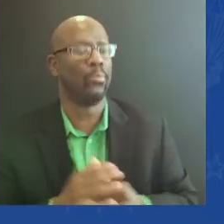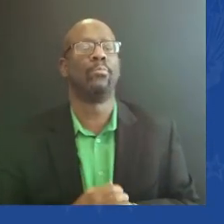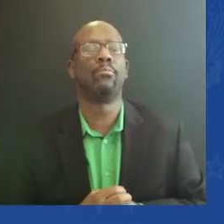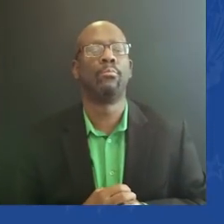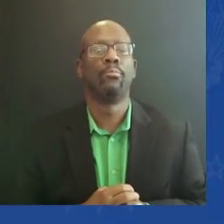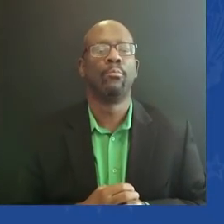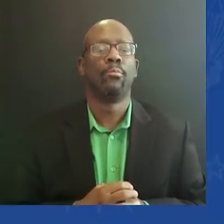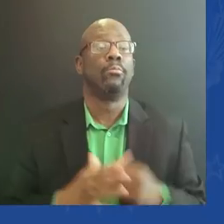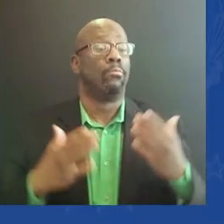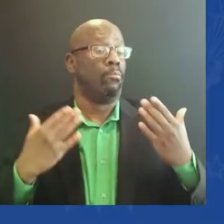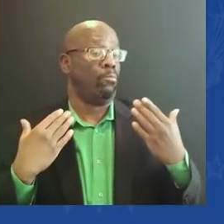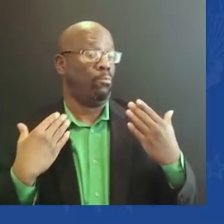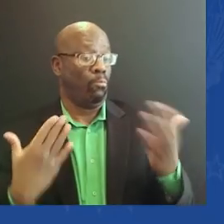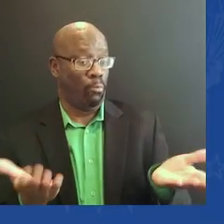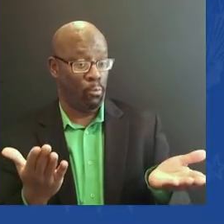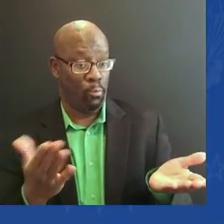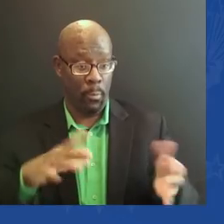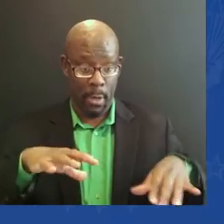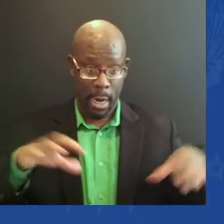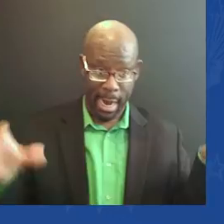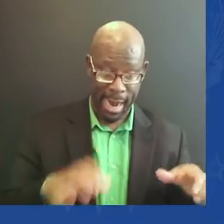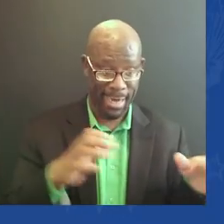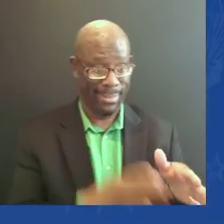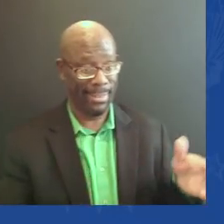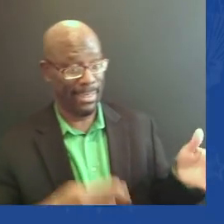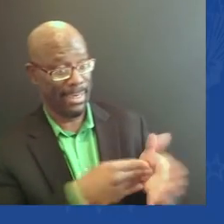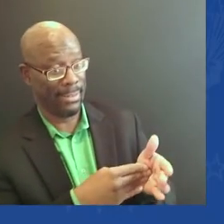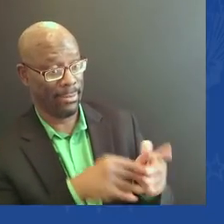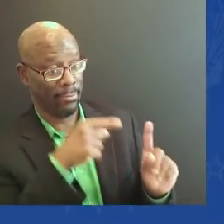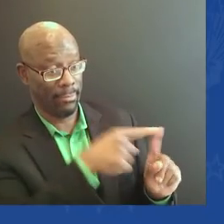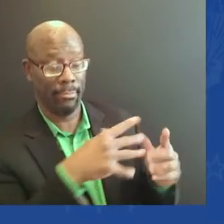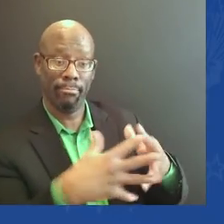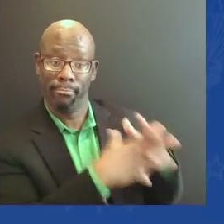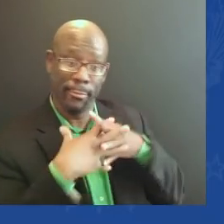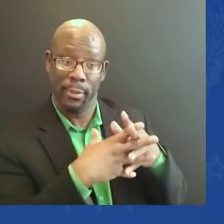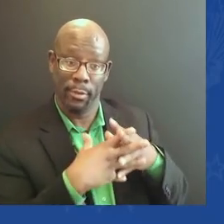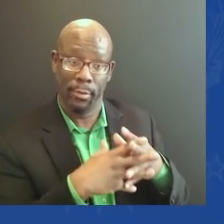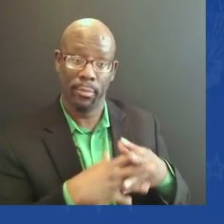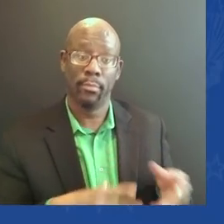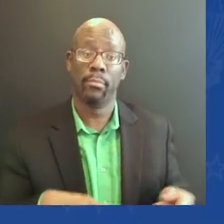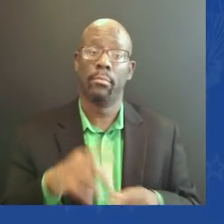whether they're drone strikes or anything else -- is we're going to respond, and we're going to continue to respond.